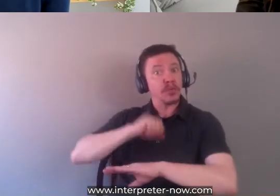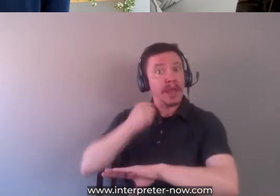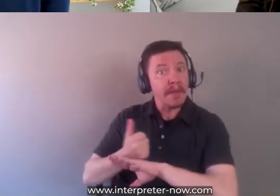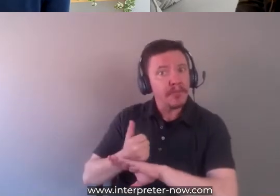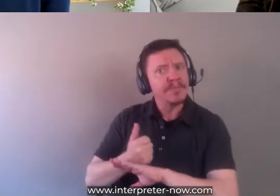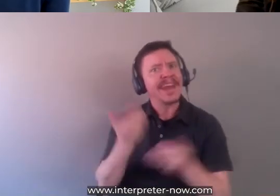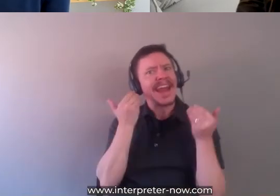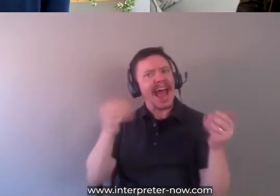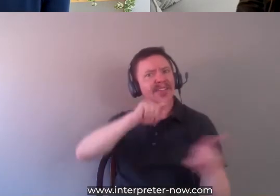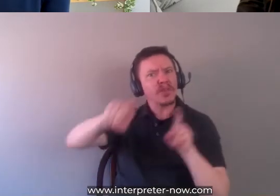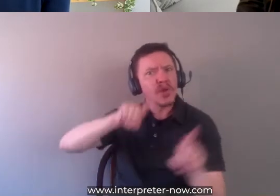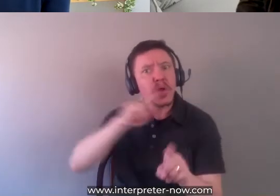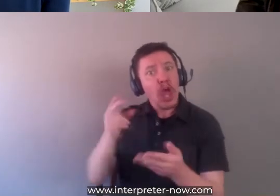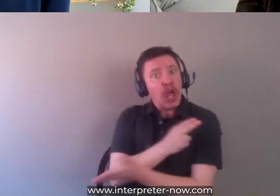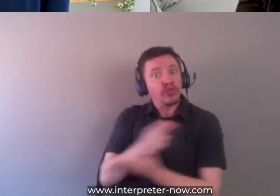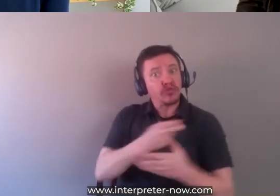and truly be prepared to listen to the answers.